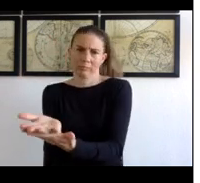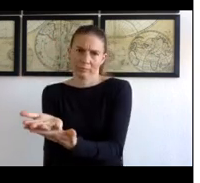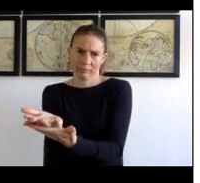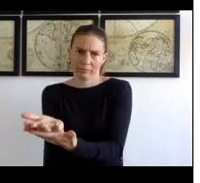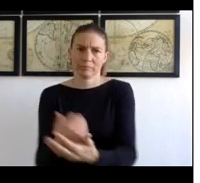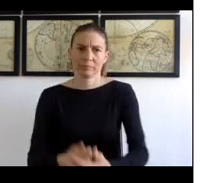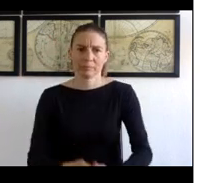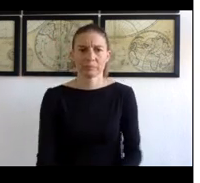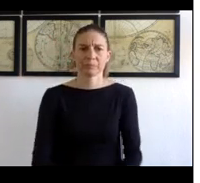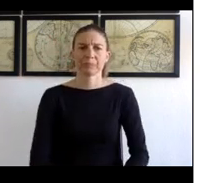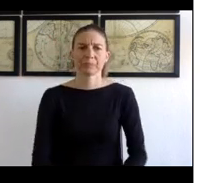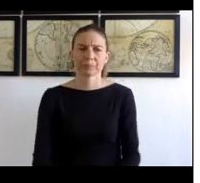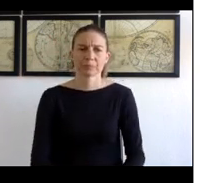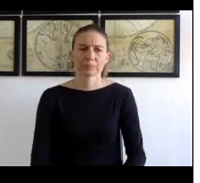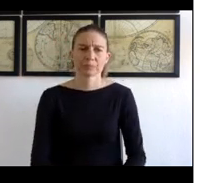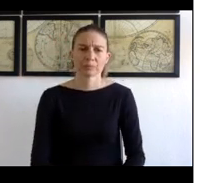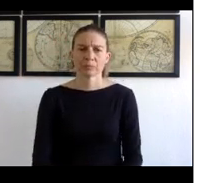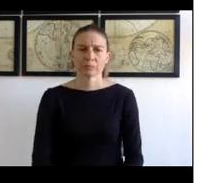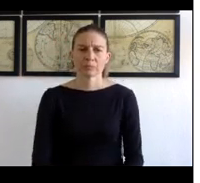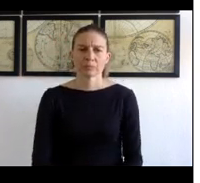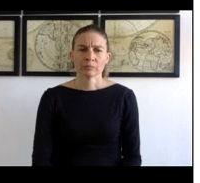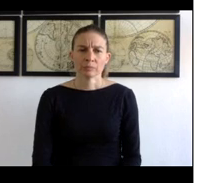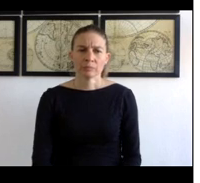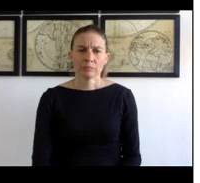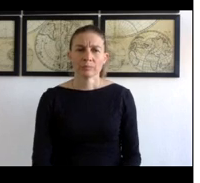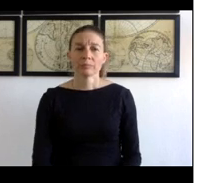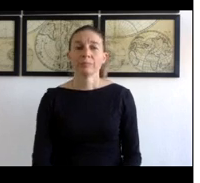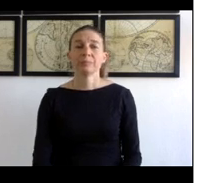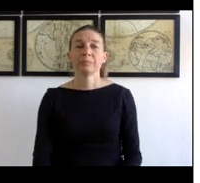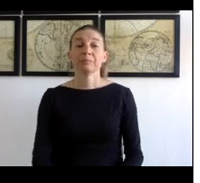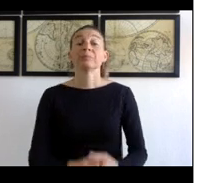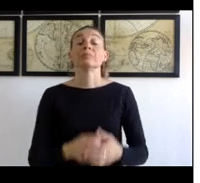Different countries may choose to use different cut-off points